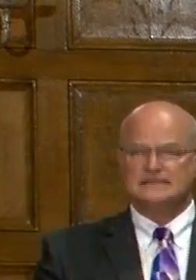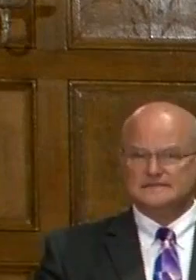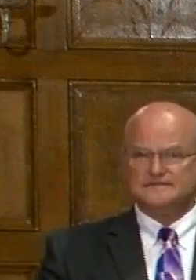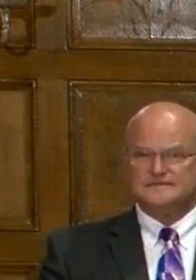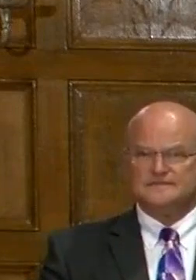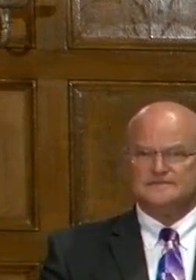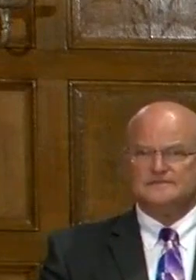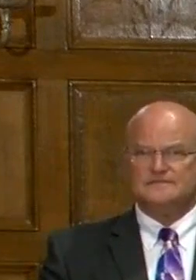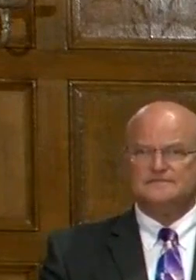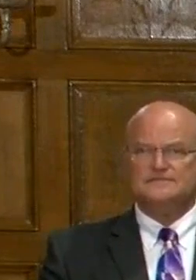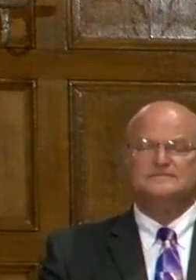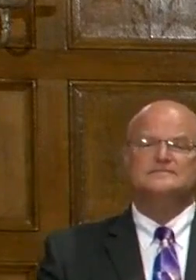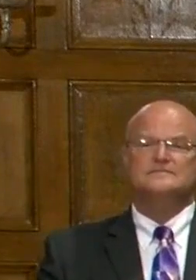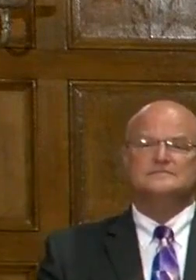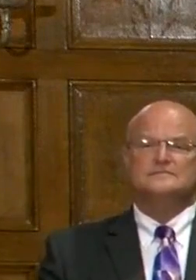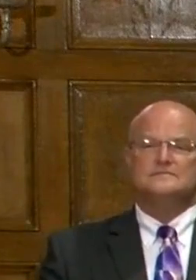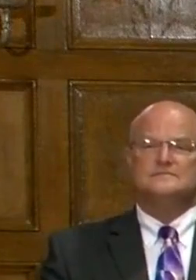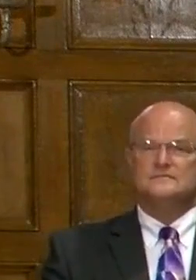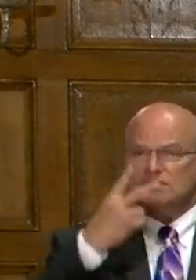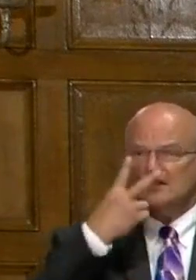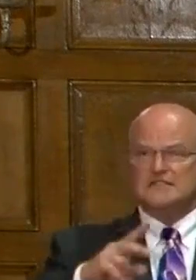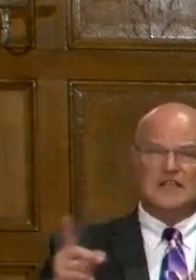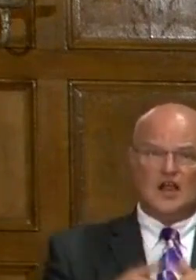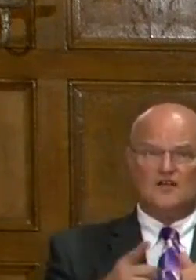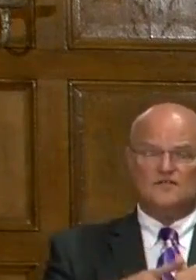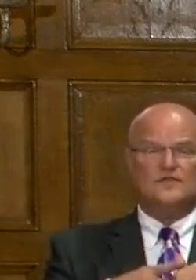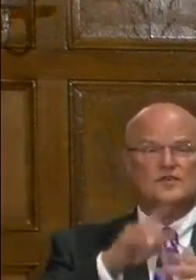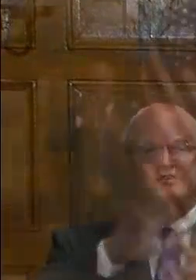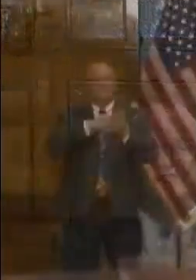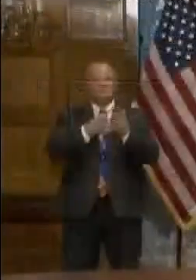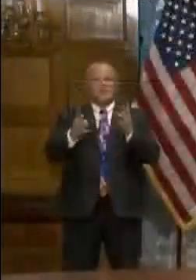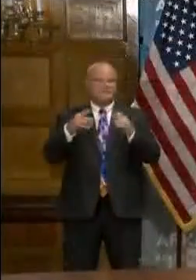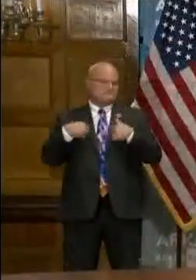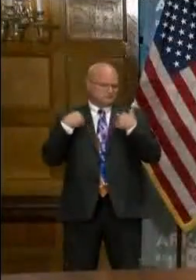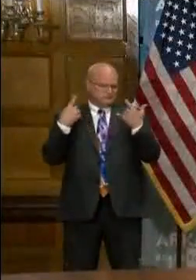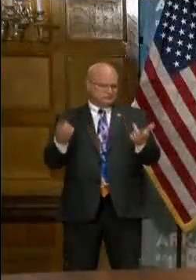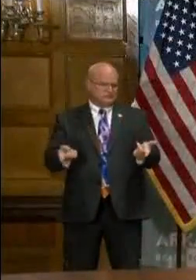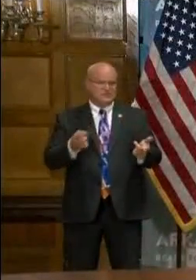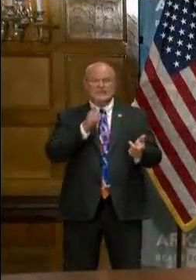ARKANSAS AND THE REST UNDER 20 IN TERMS OF THEIR CASES.